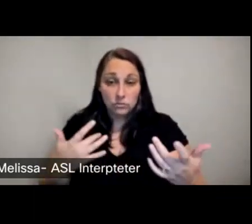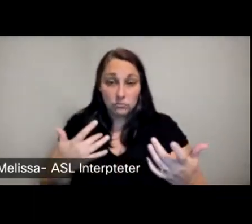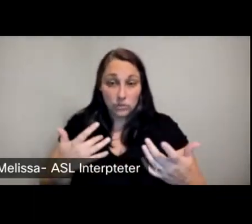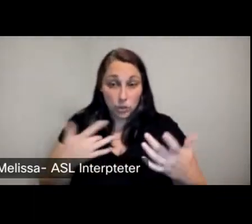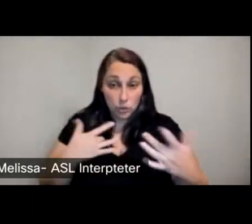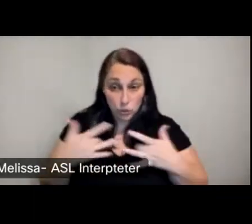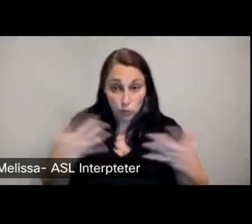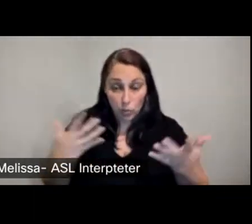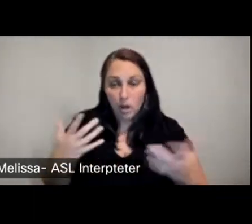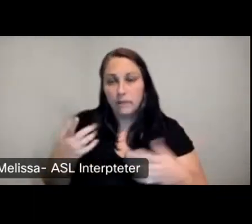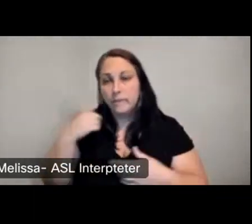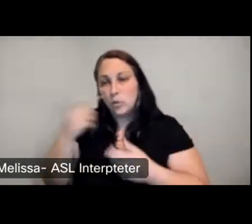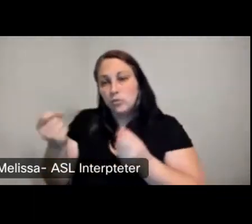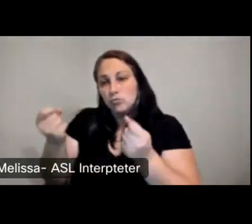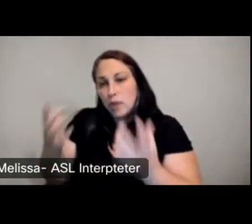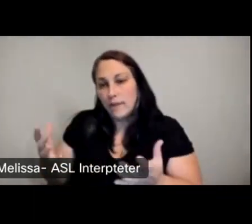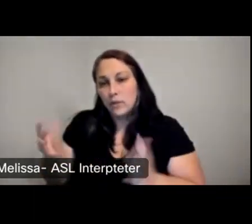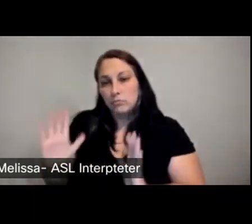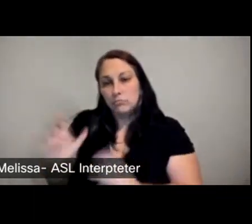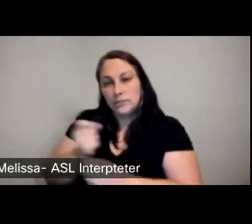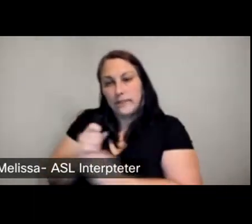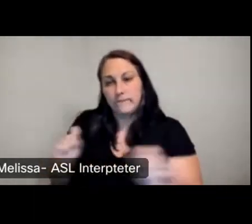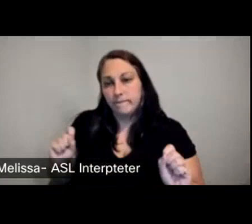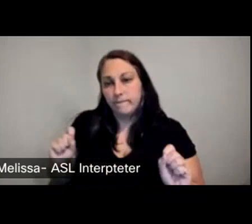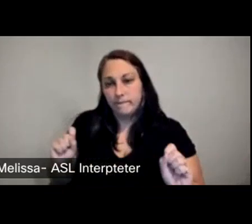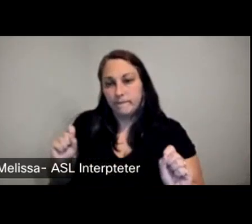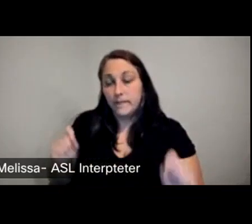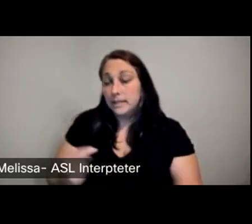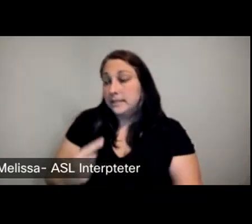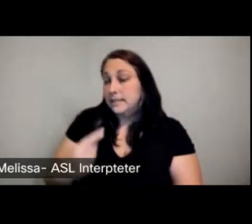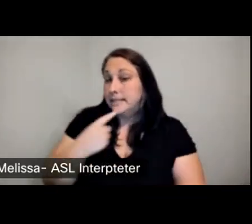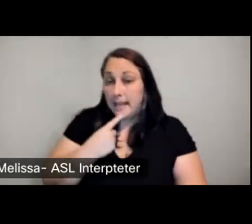keep the operator safe that's why we tell you stay the fair but you don't you know you don't